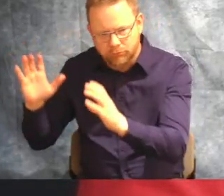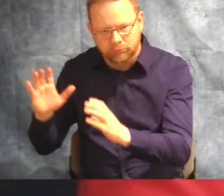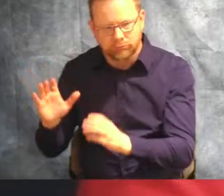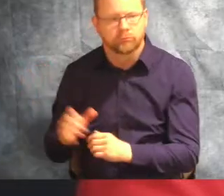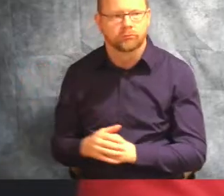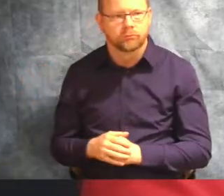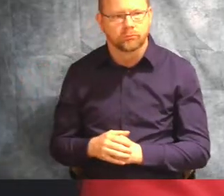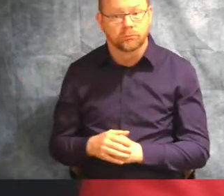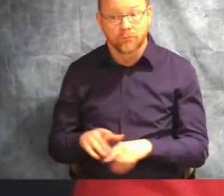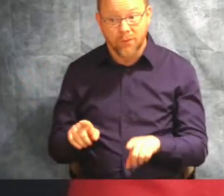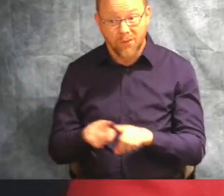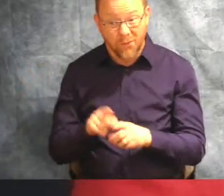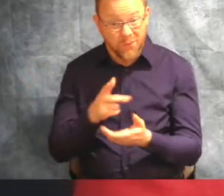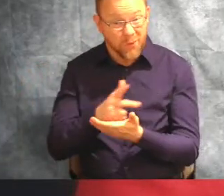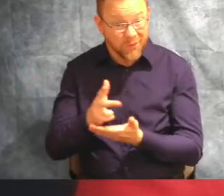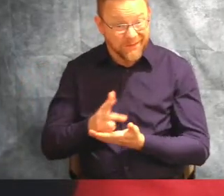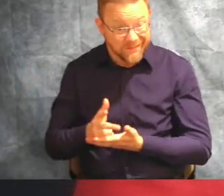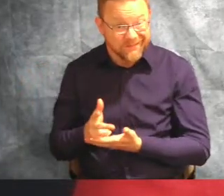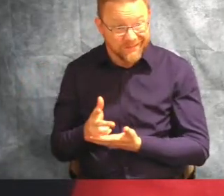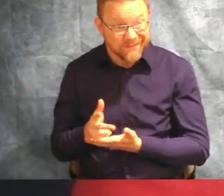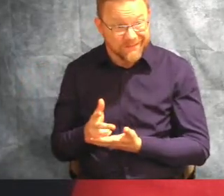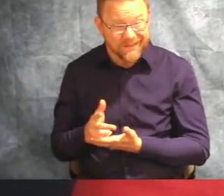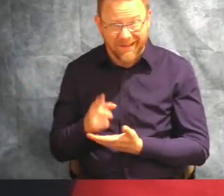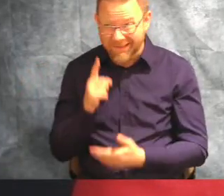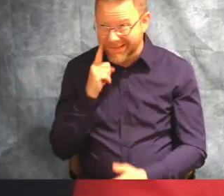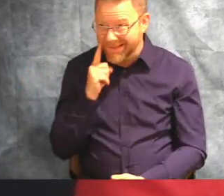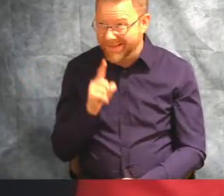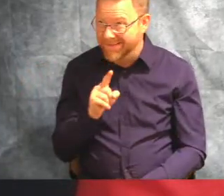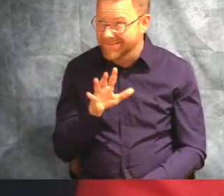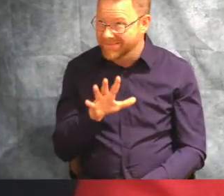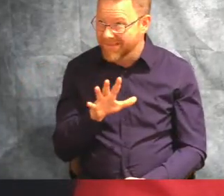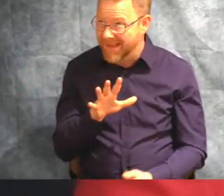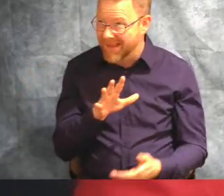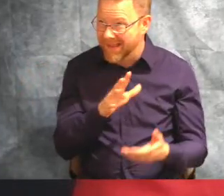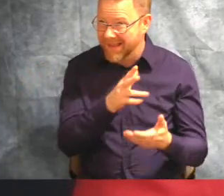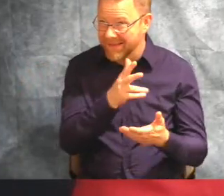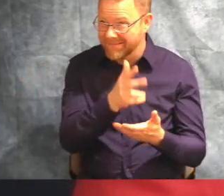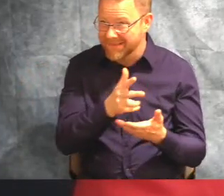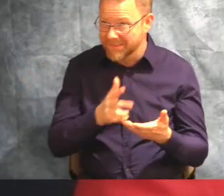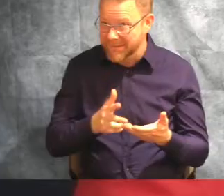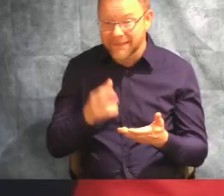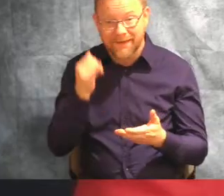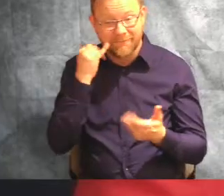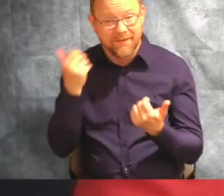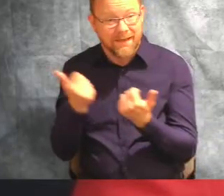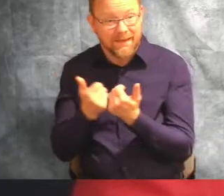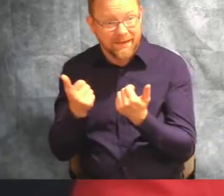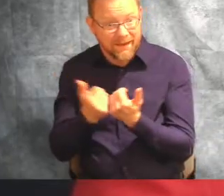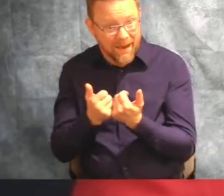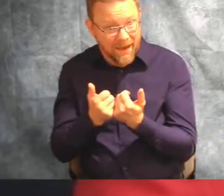also parking. I think they need about five spaces and when there's a game or something,